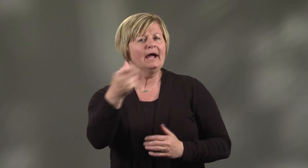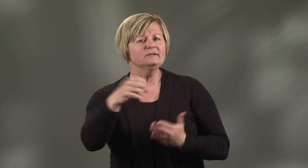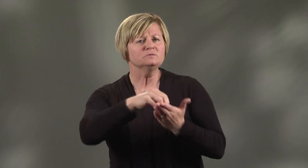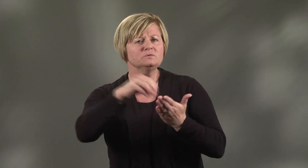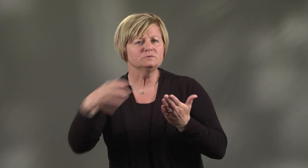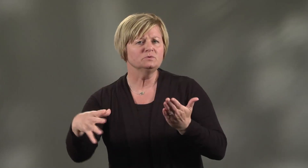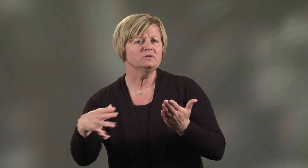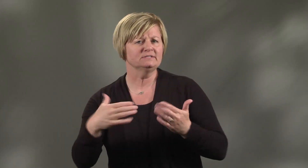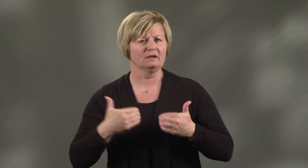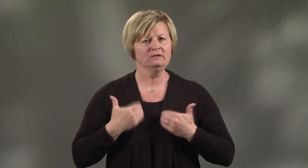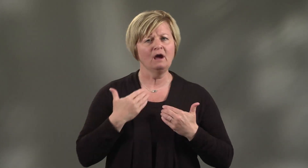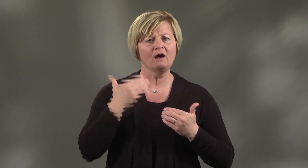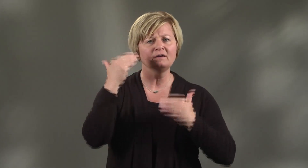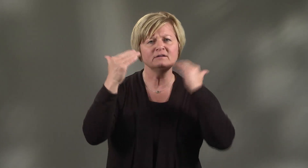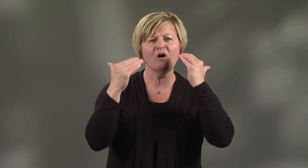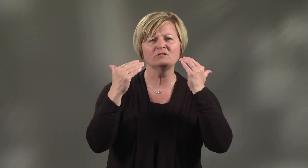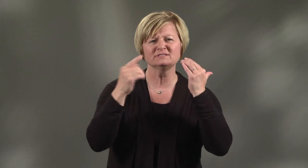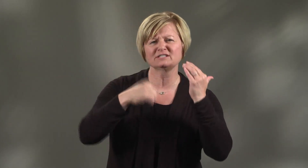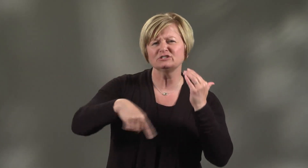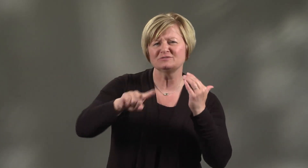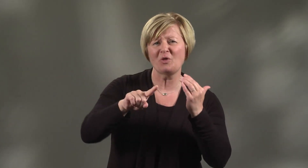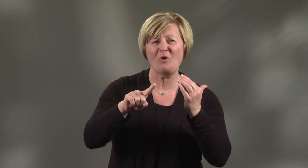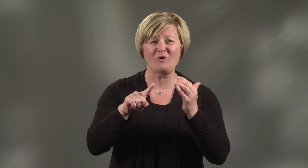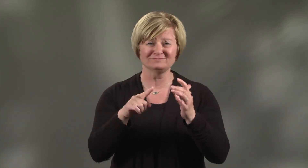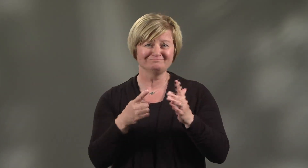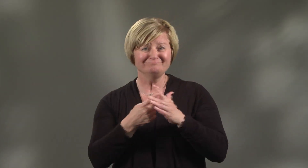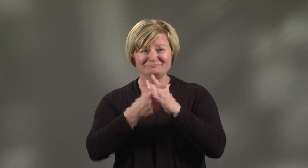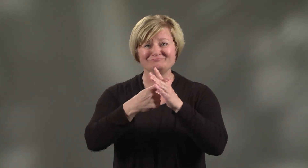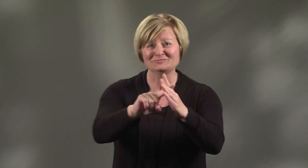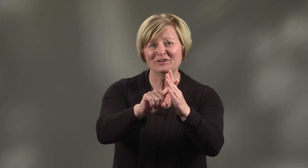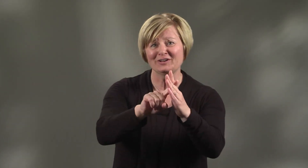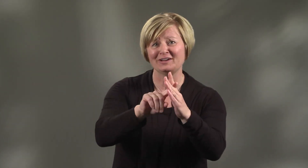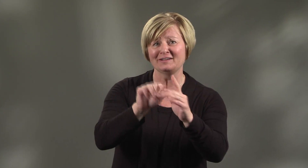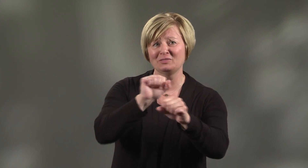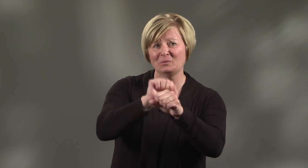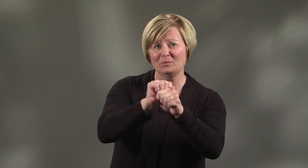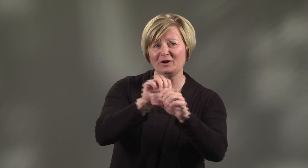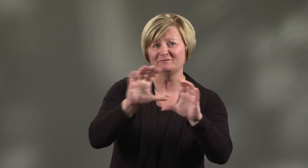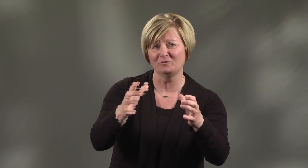High school students and young adults, such as those launching into the workforce